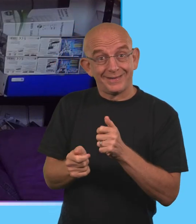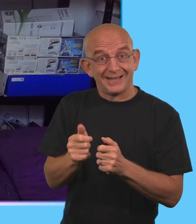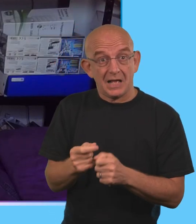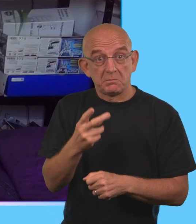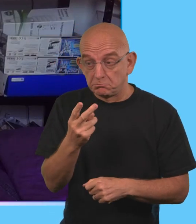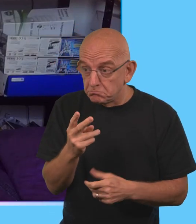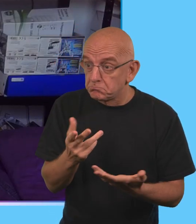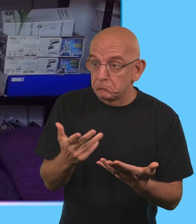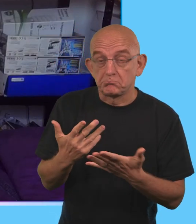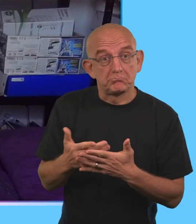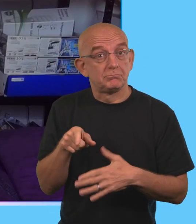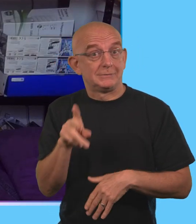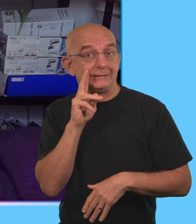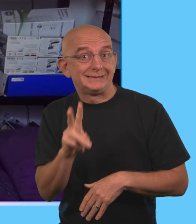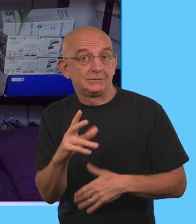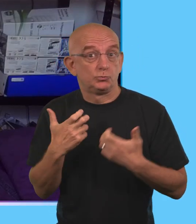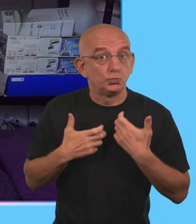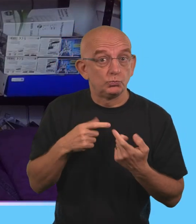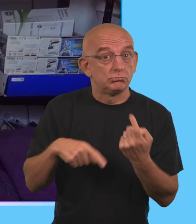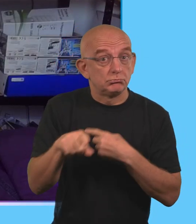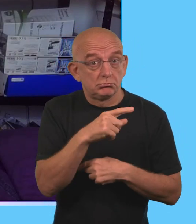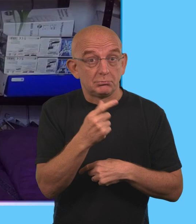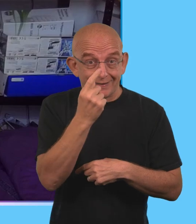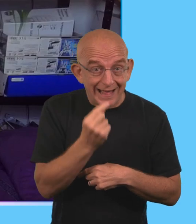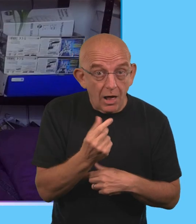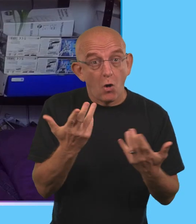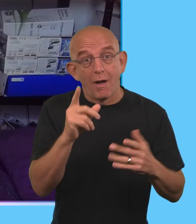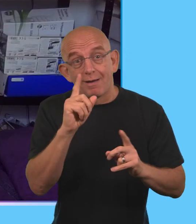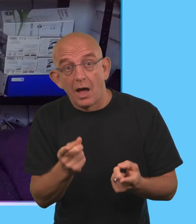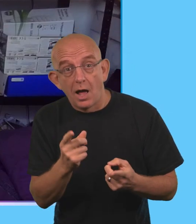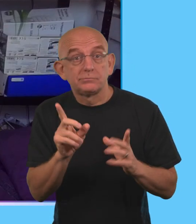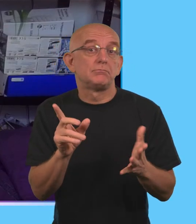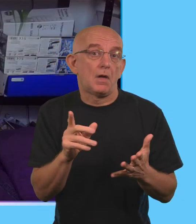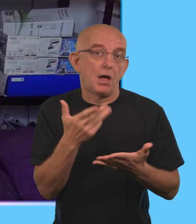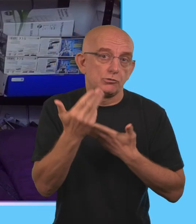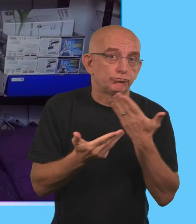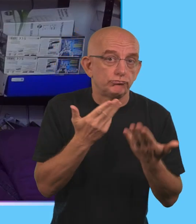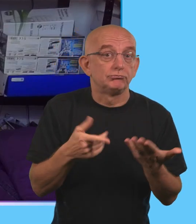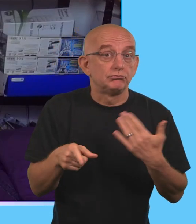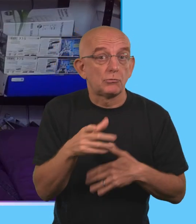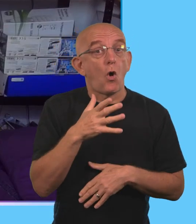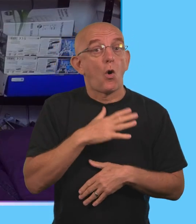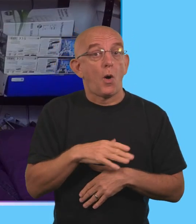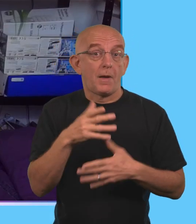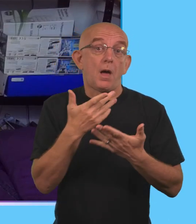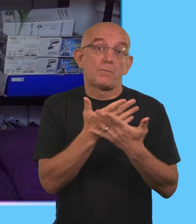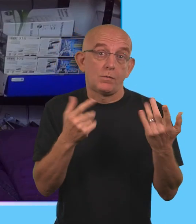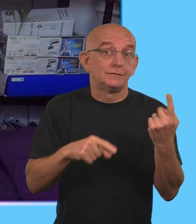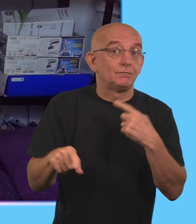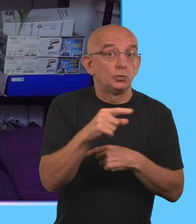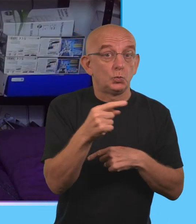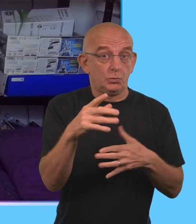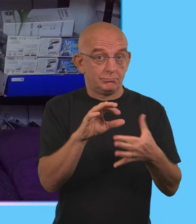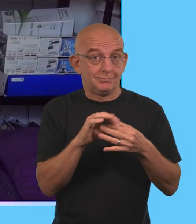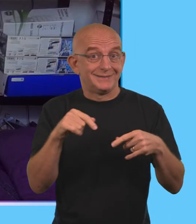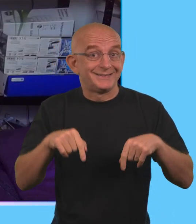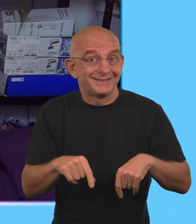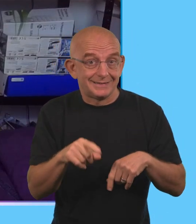exciting you know up front whether or not you’re going to be able to play it. Our hope is that for most of you tuning in there will be at least a handful of